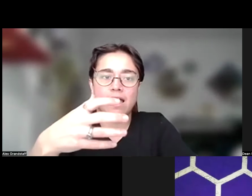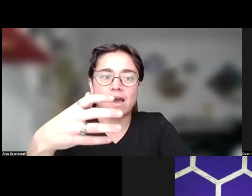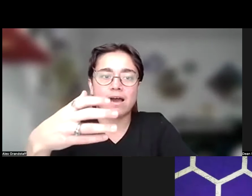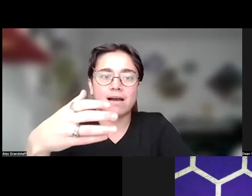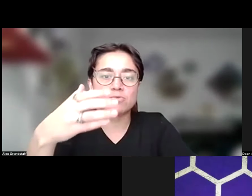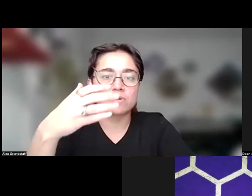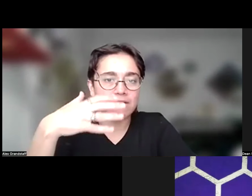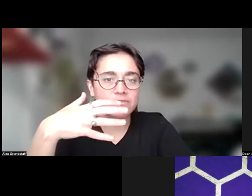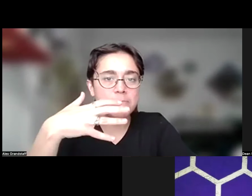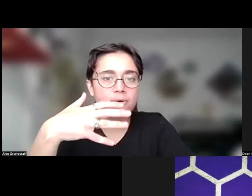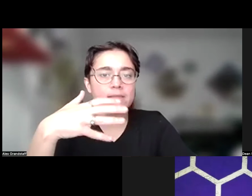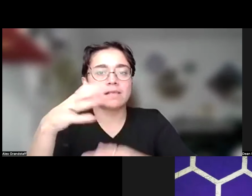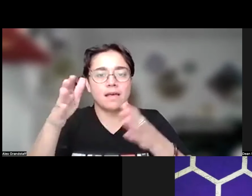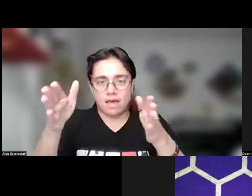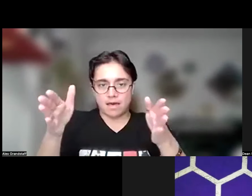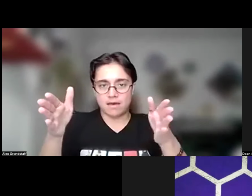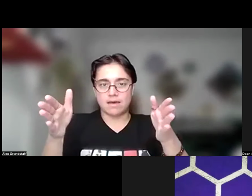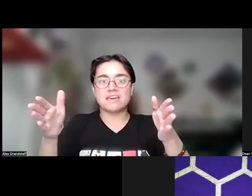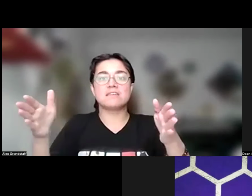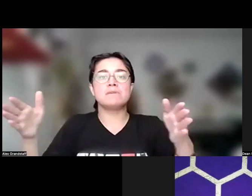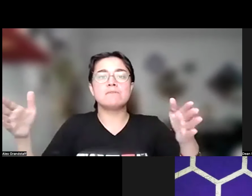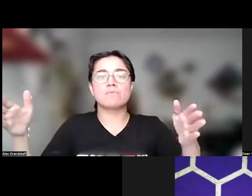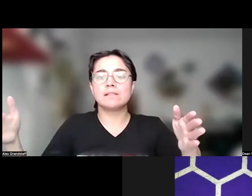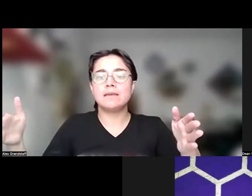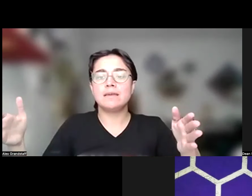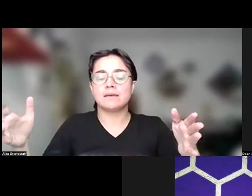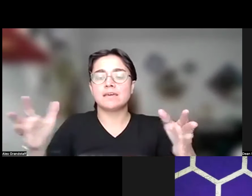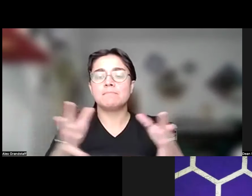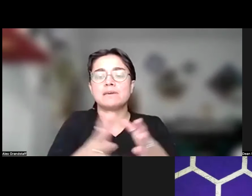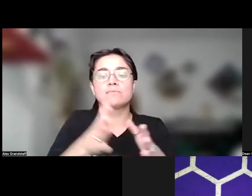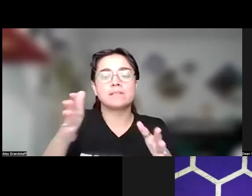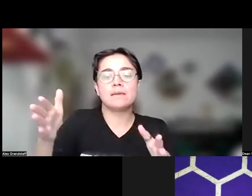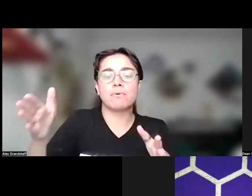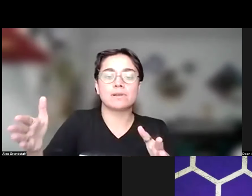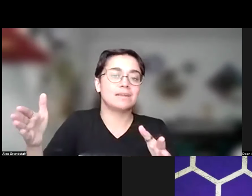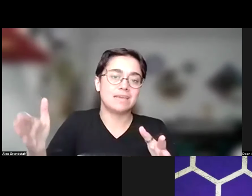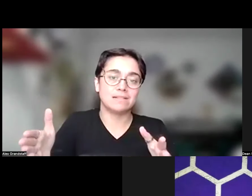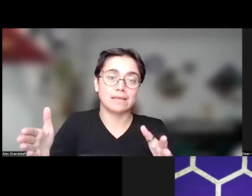Particularly when focusing on the ABA side, when we have gone through that kind of thing,